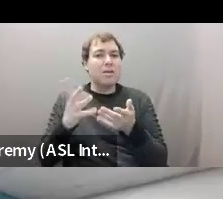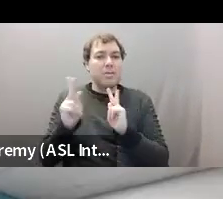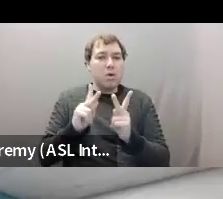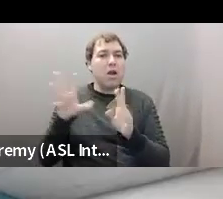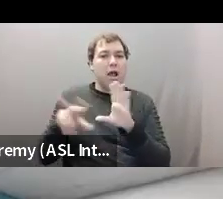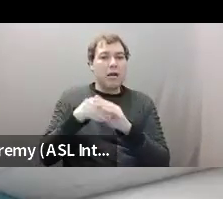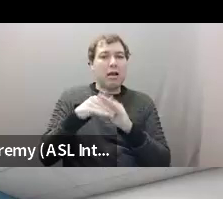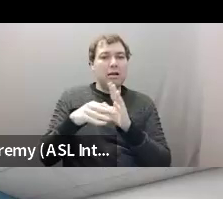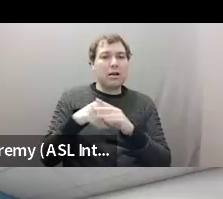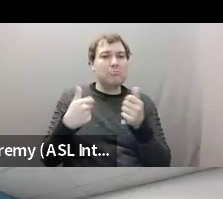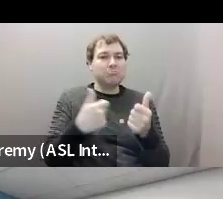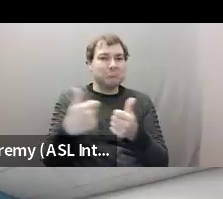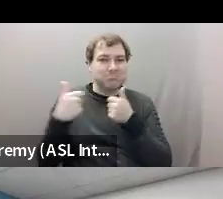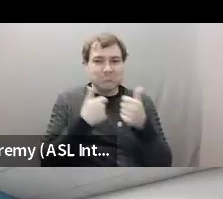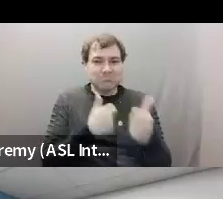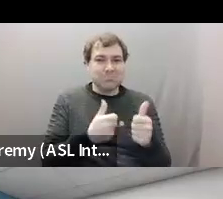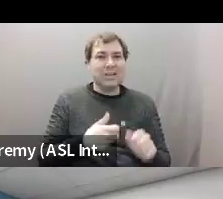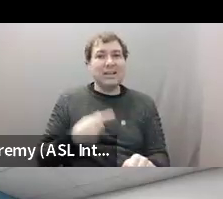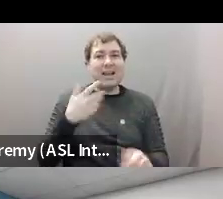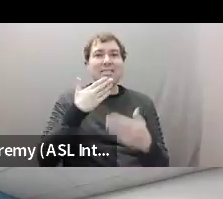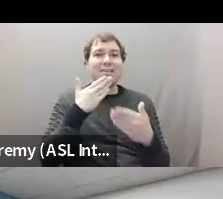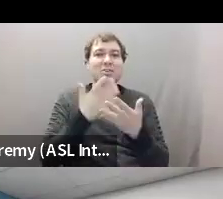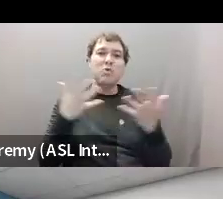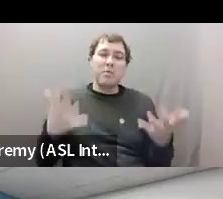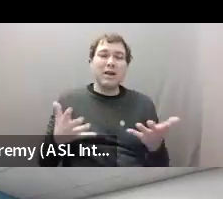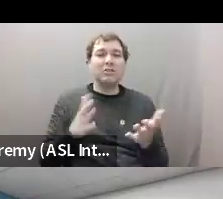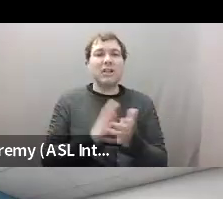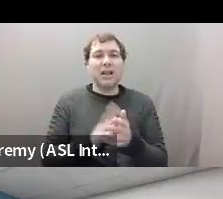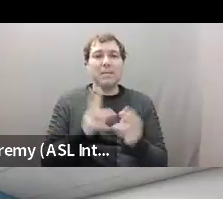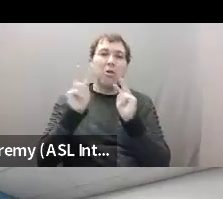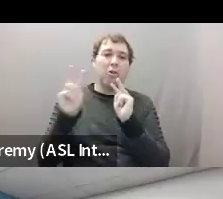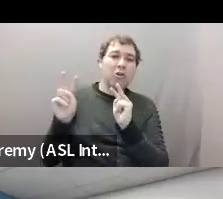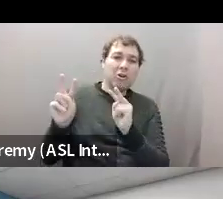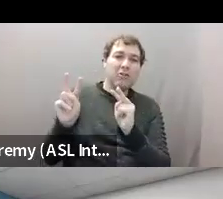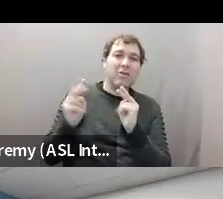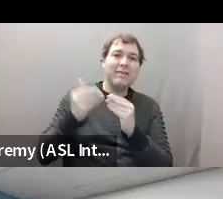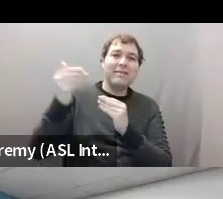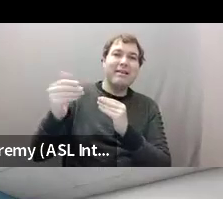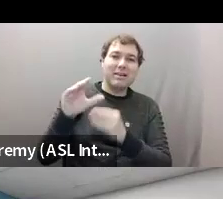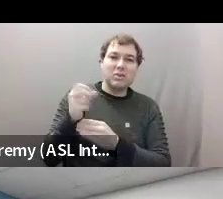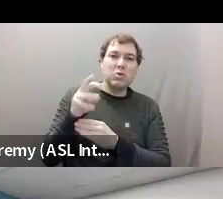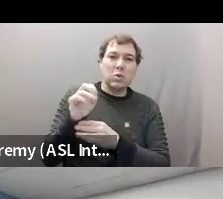Scott Birkenbuel (he, him) VP APRIL: And I thank you very much, and be looking for our next core core connections meeting.